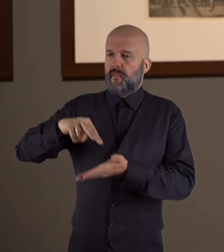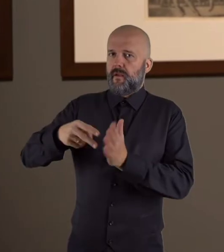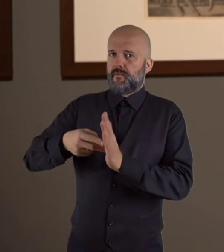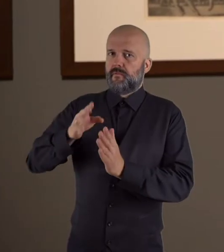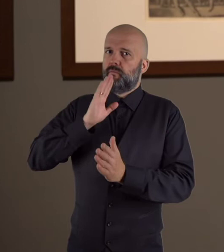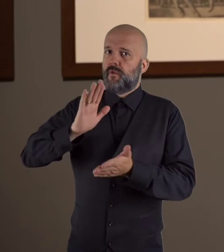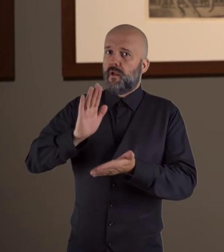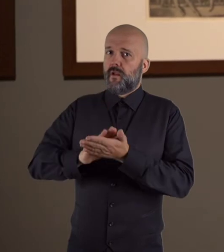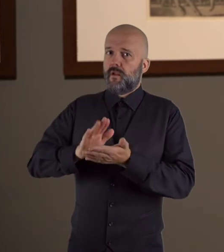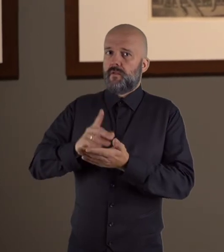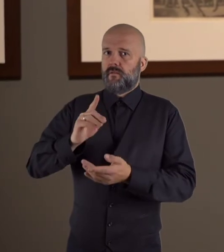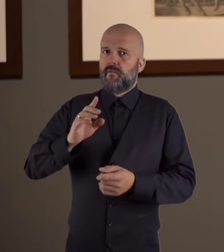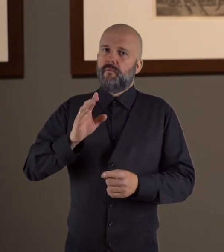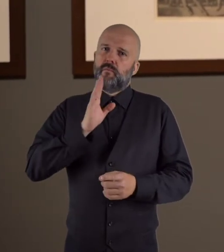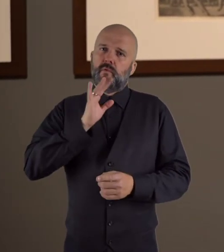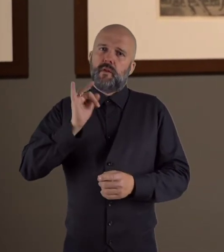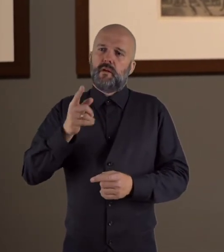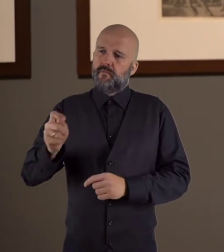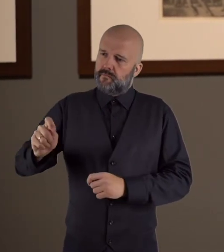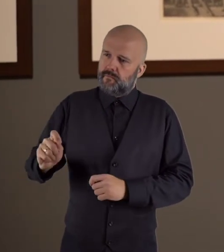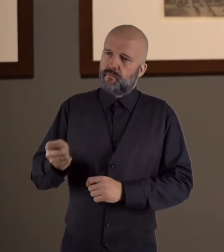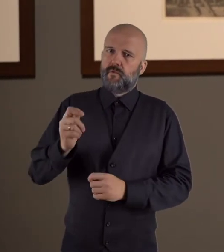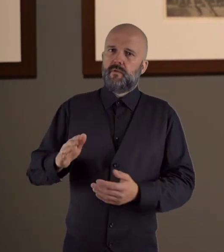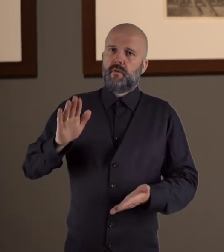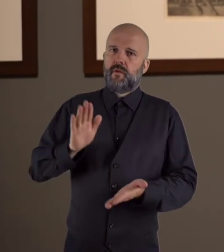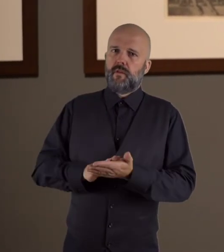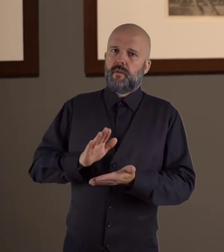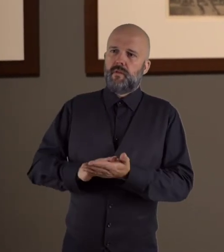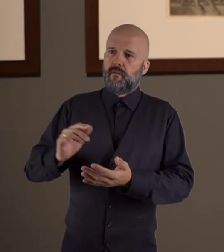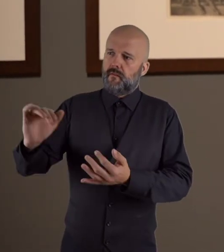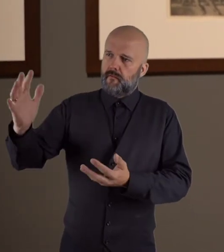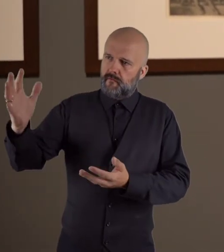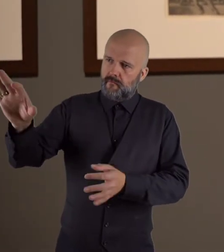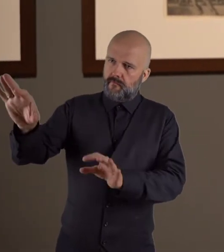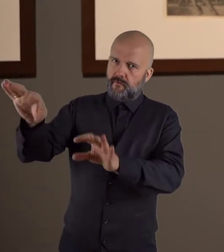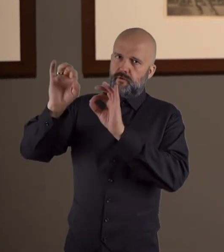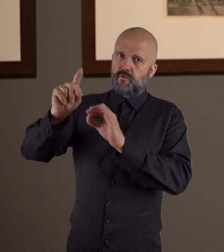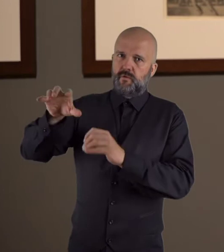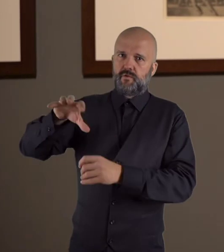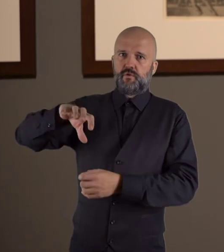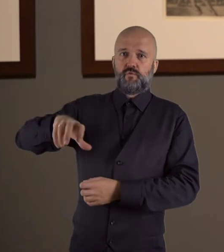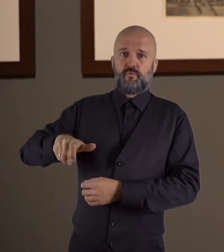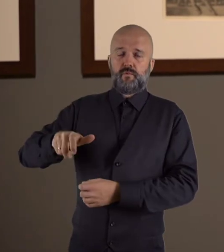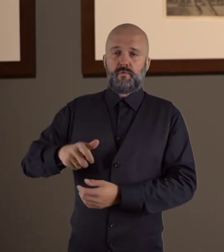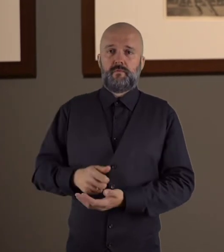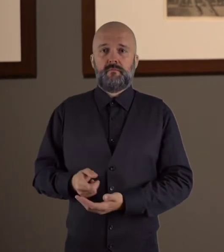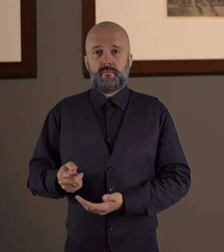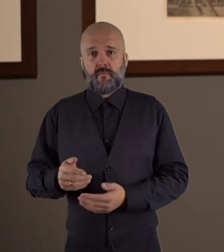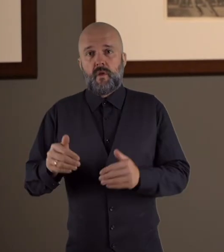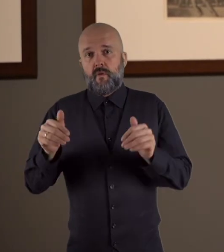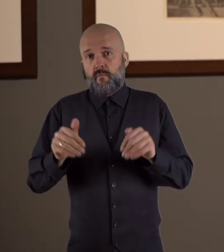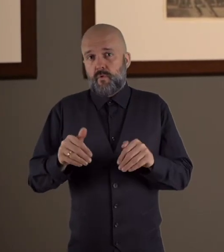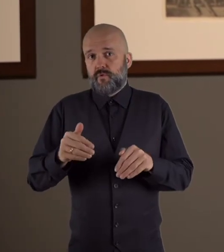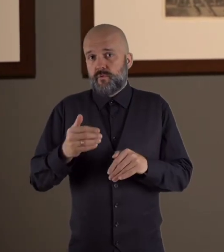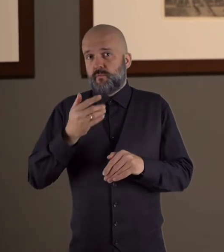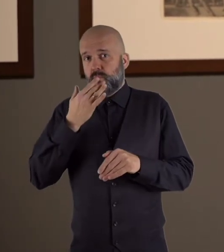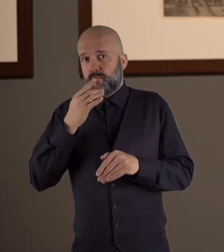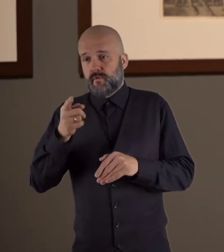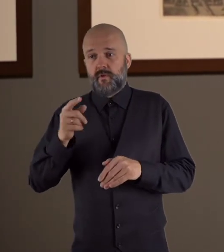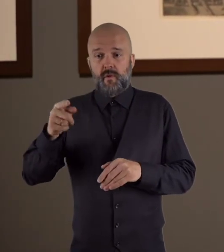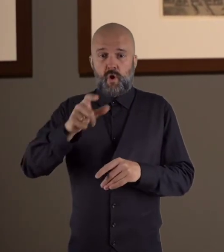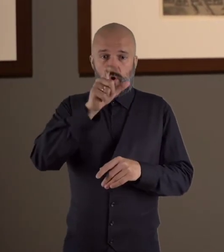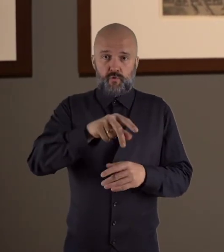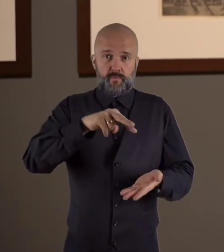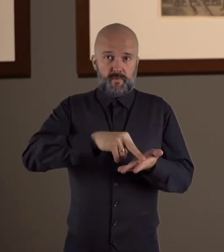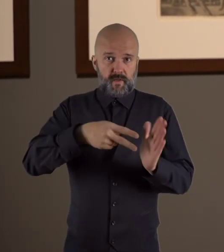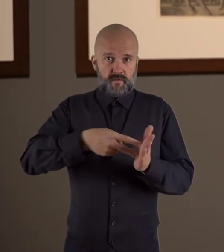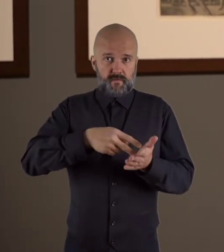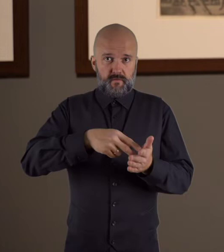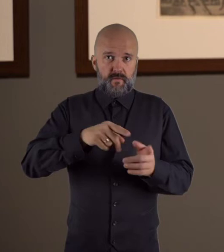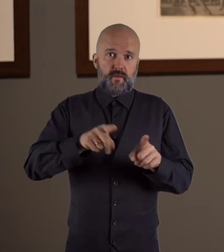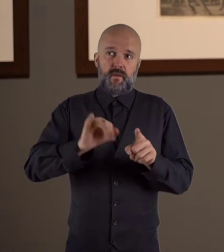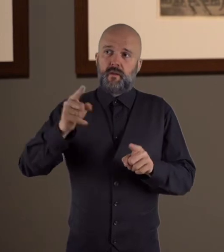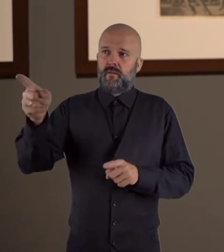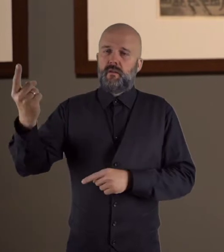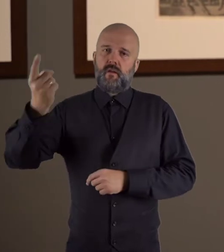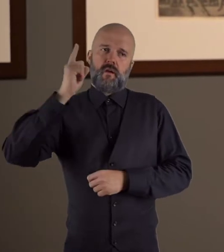in a way applauds him from the group and you could say that this person dances as he is told.